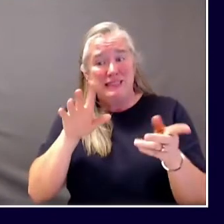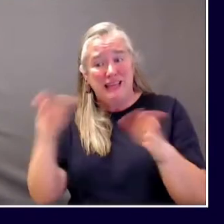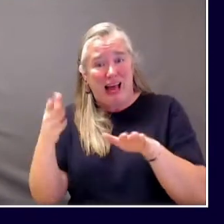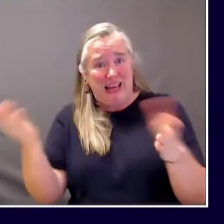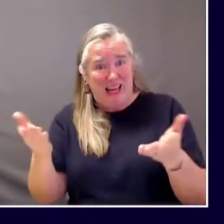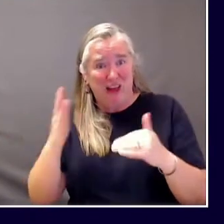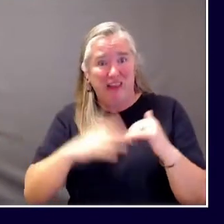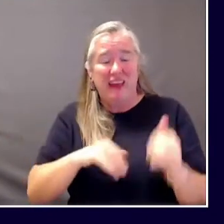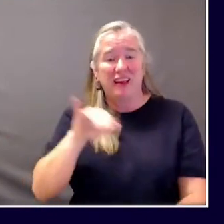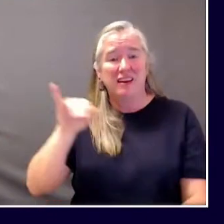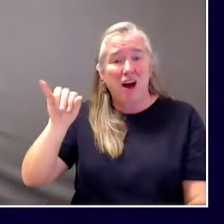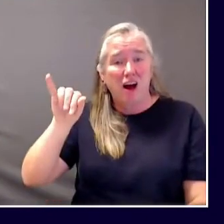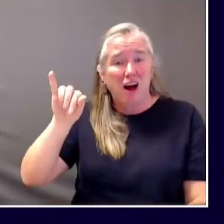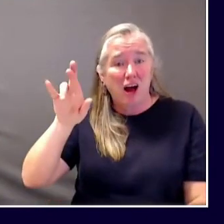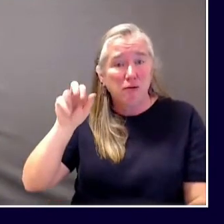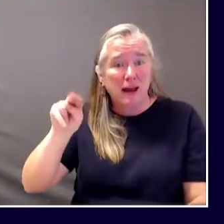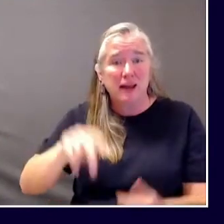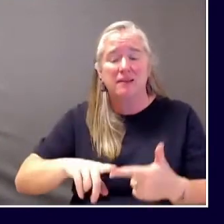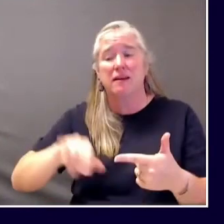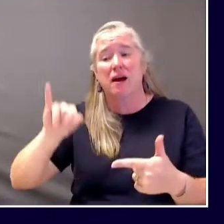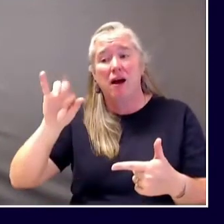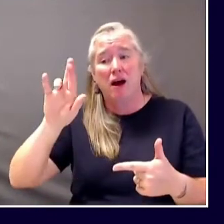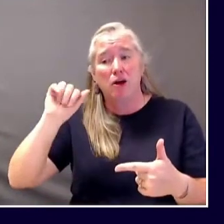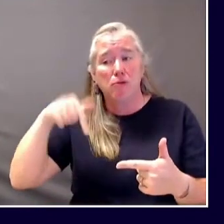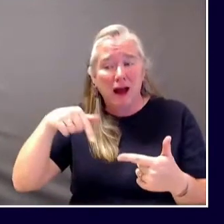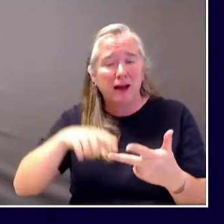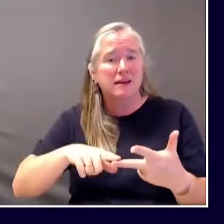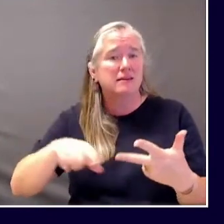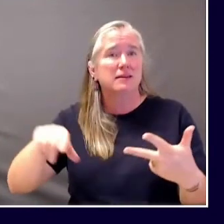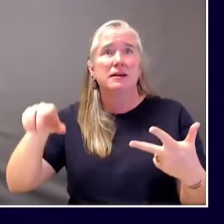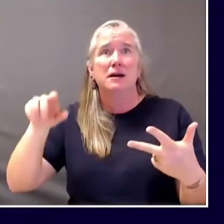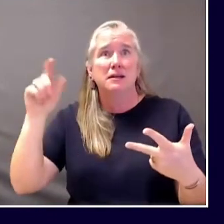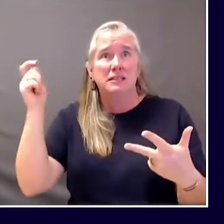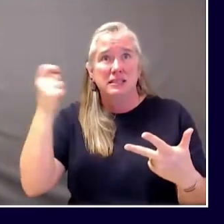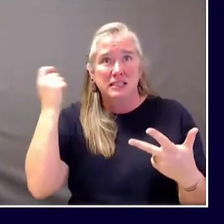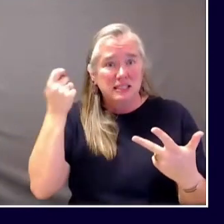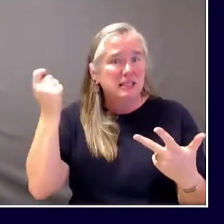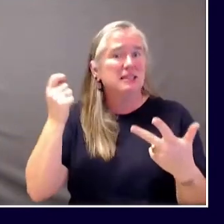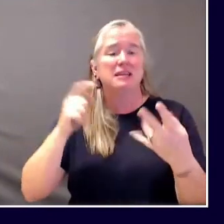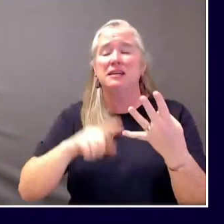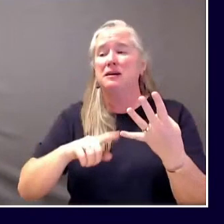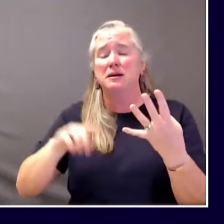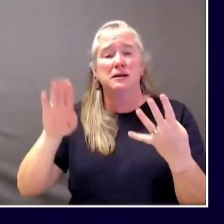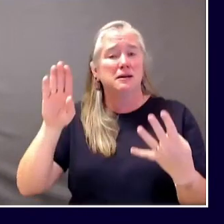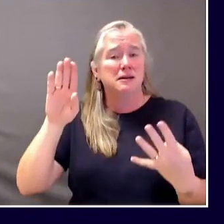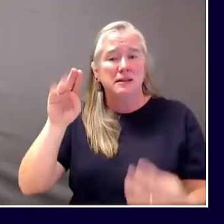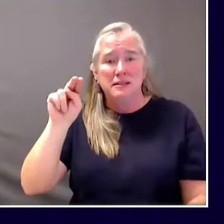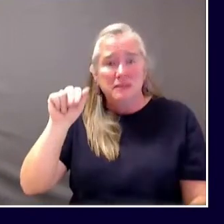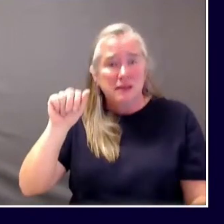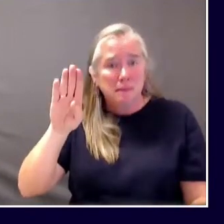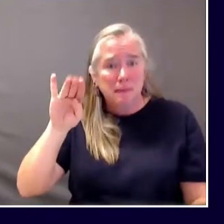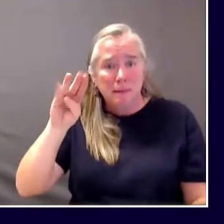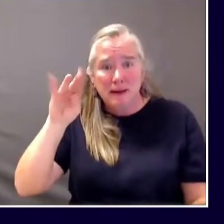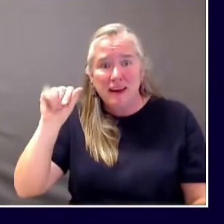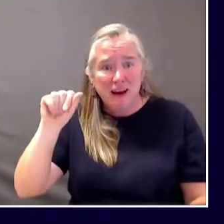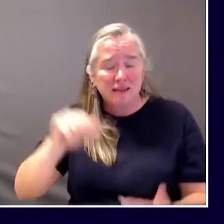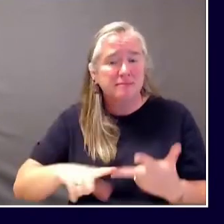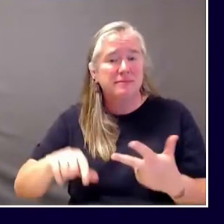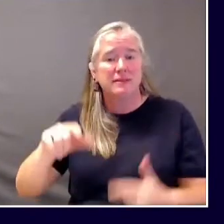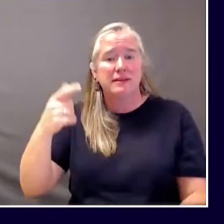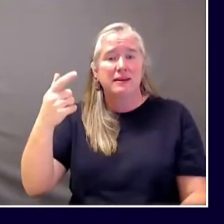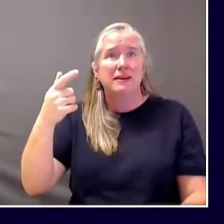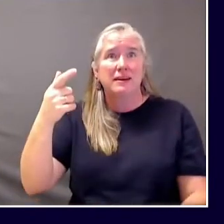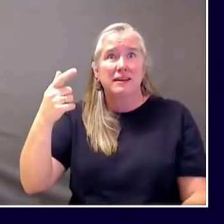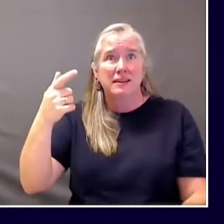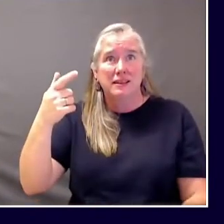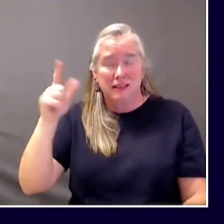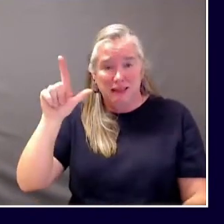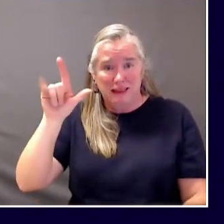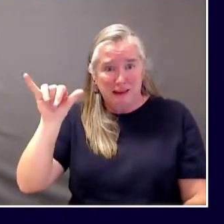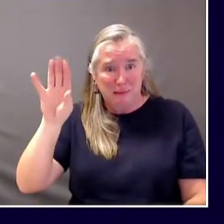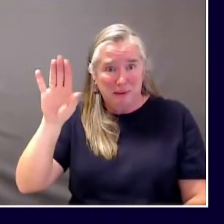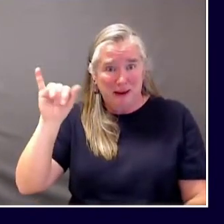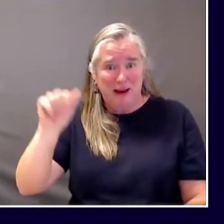Kenya Bosnia Slovenia Libya